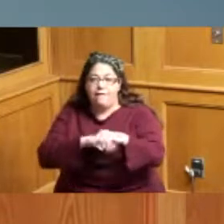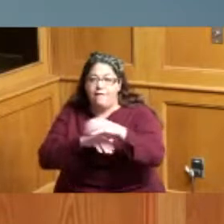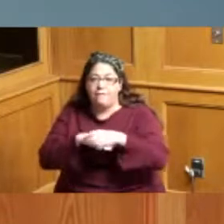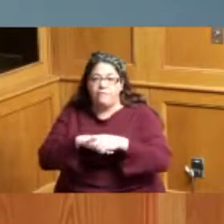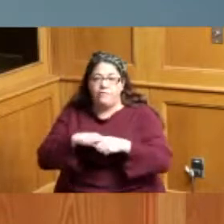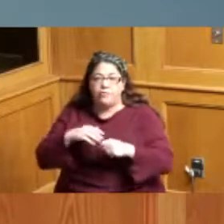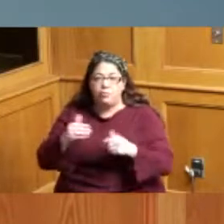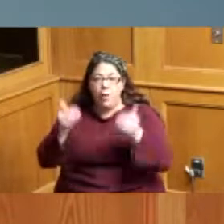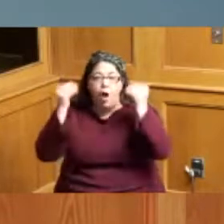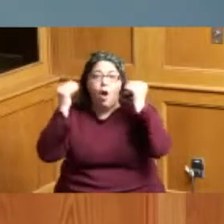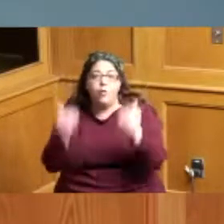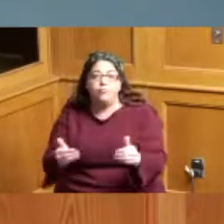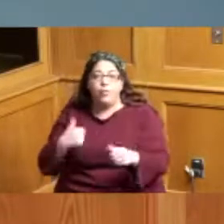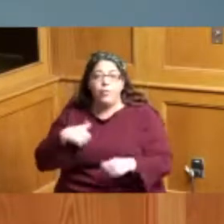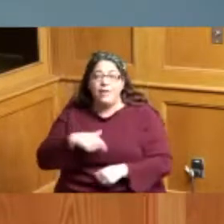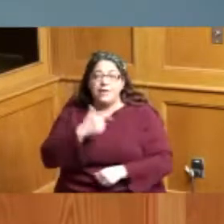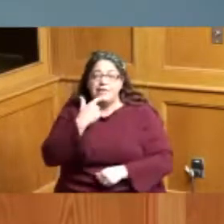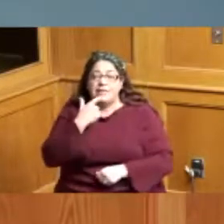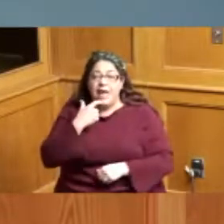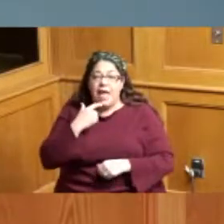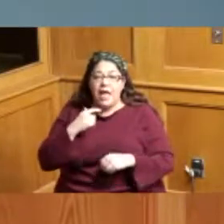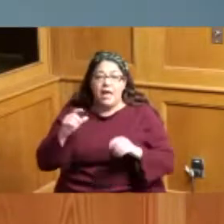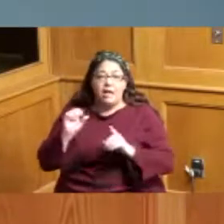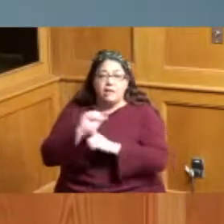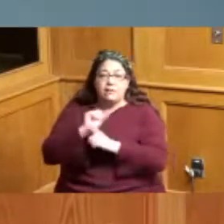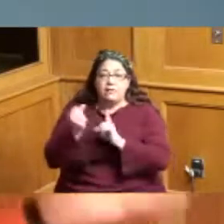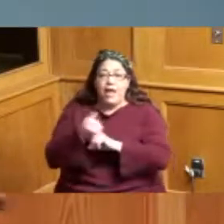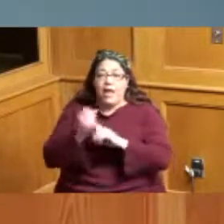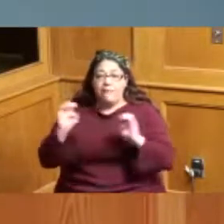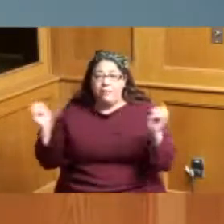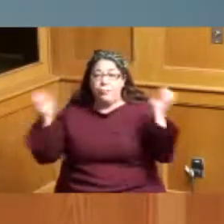the county who said it was a state of emergency is now saying come on everybody